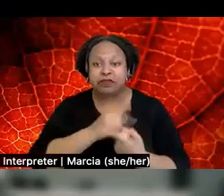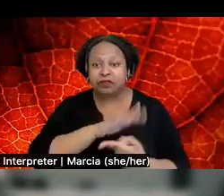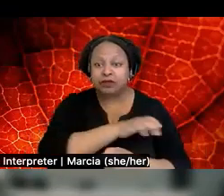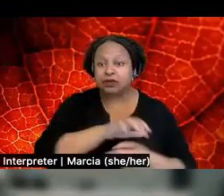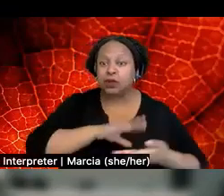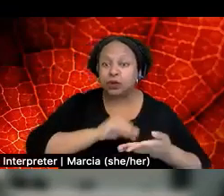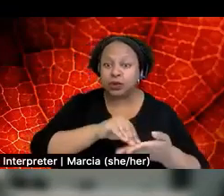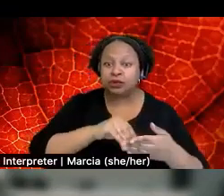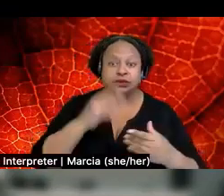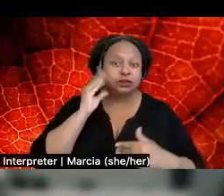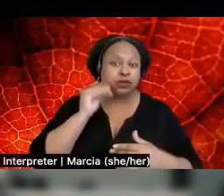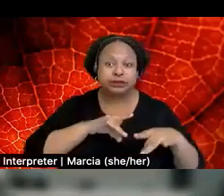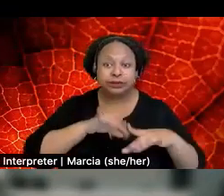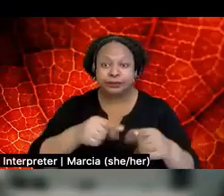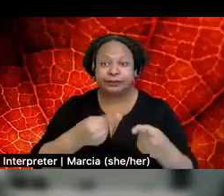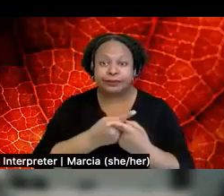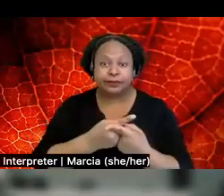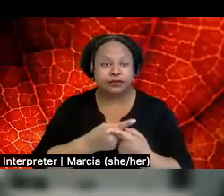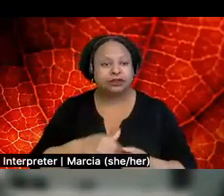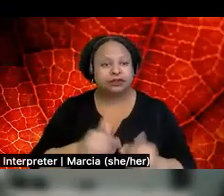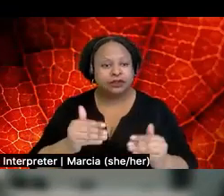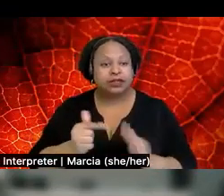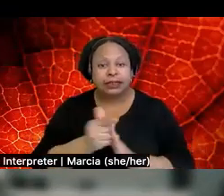experiences a little bit on the legal aspects of this.